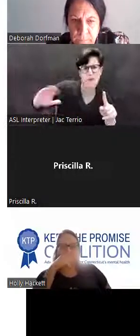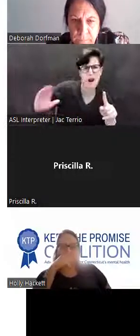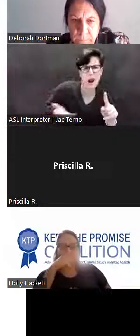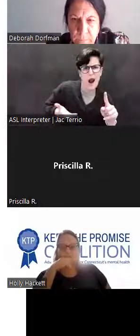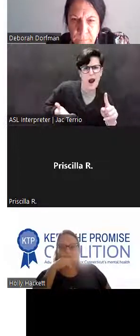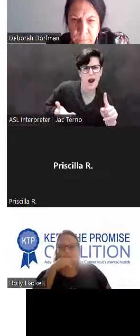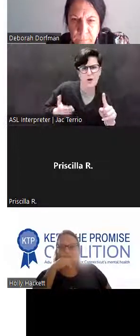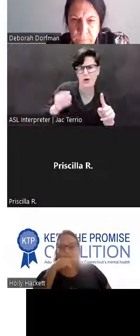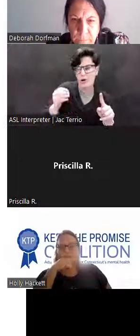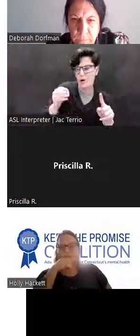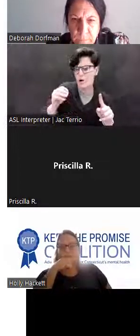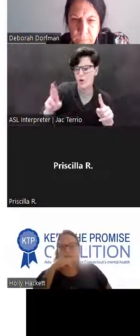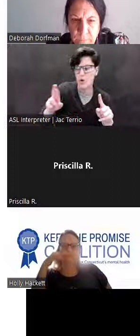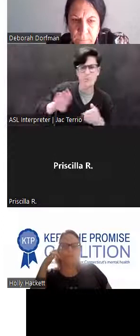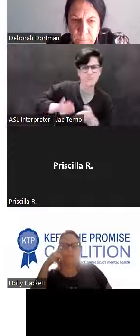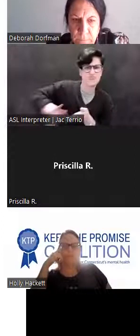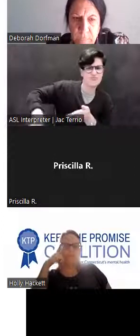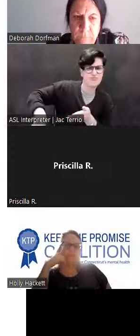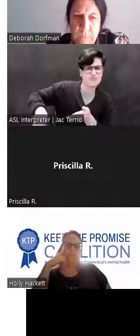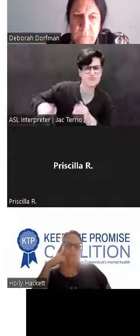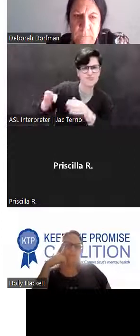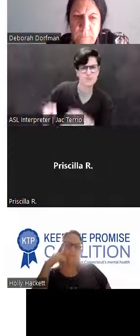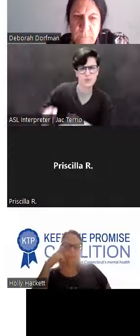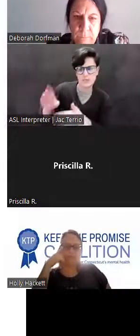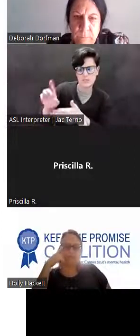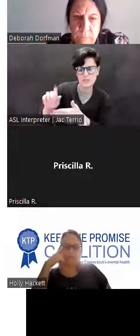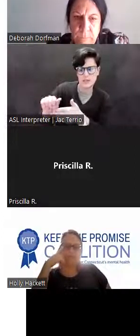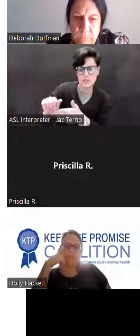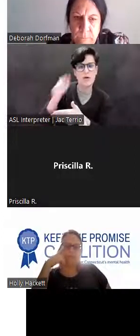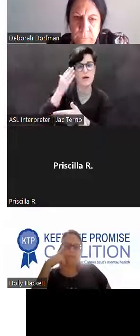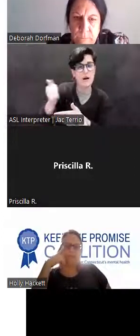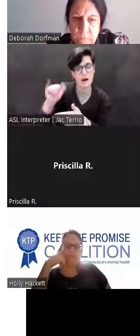with a disability, because their disability prevents them from performing duties that